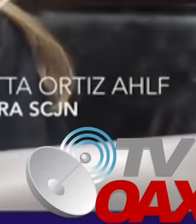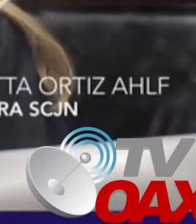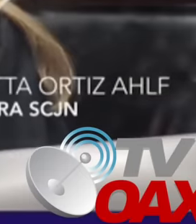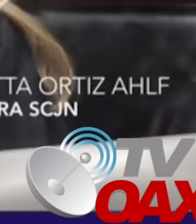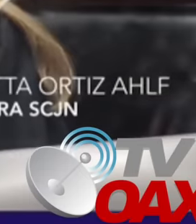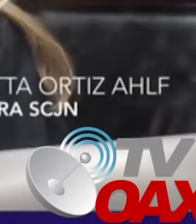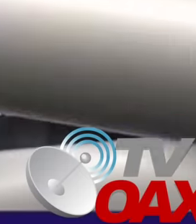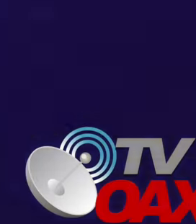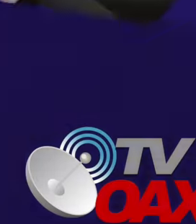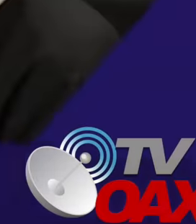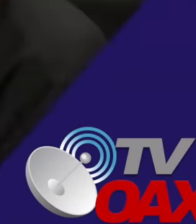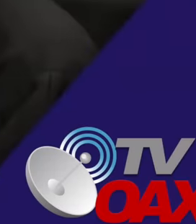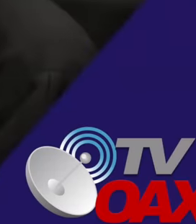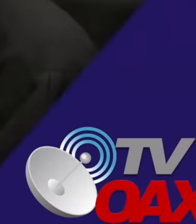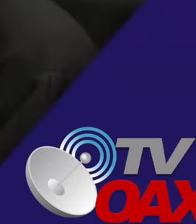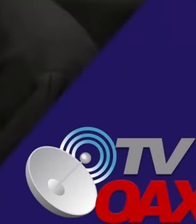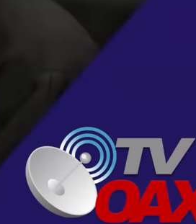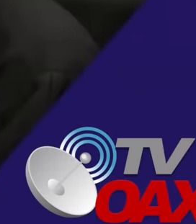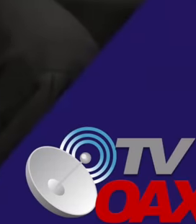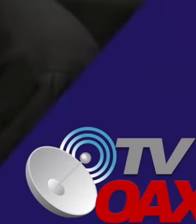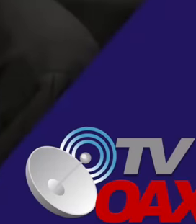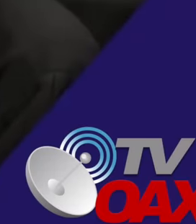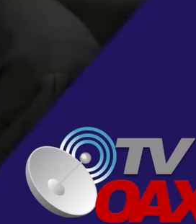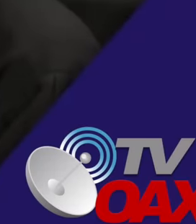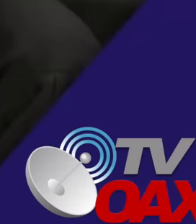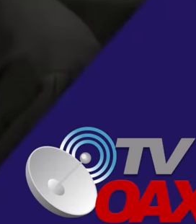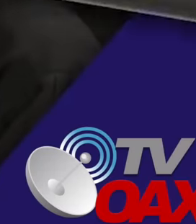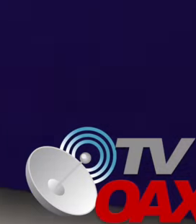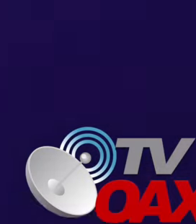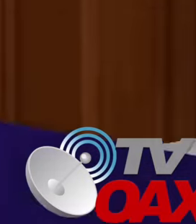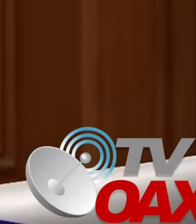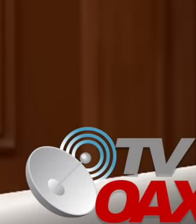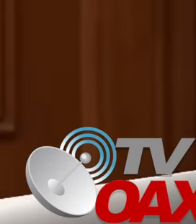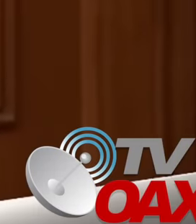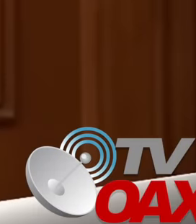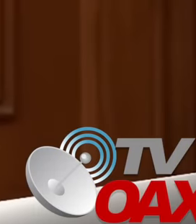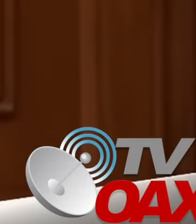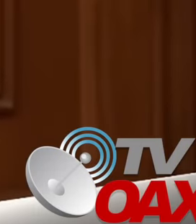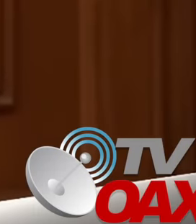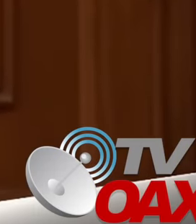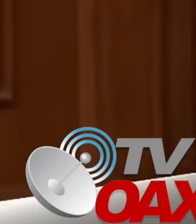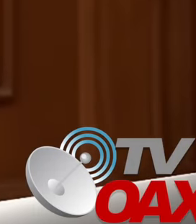the magistrate judges and ministers of Mexico do not want to let go of their privileges because